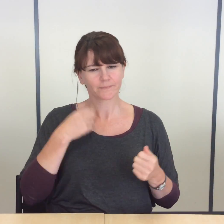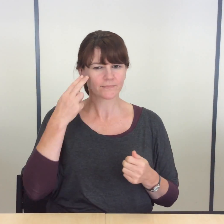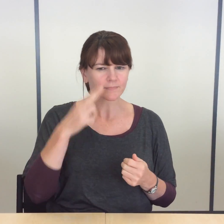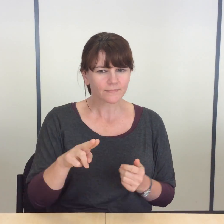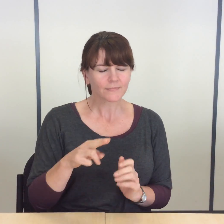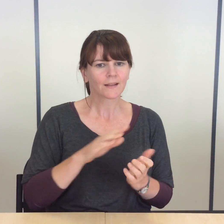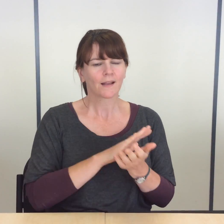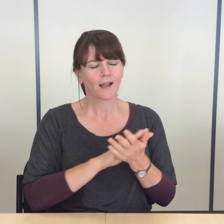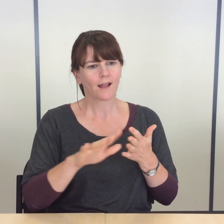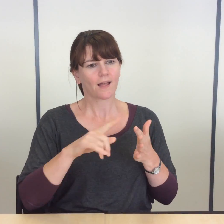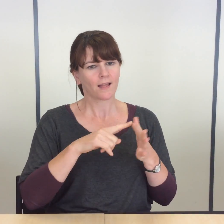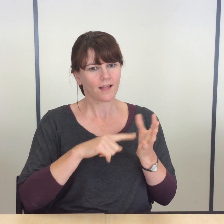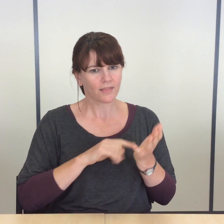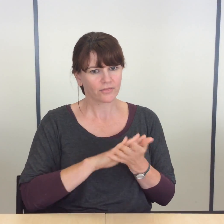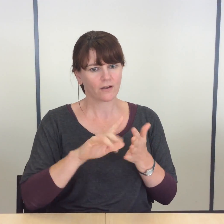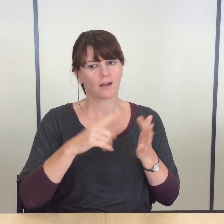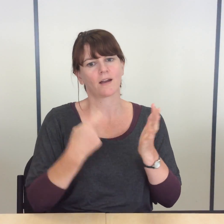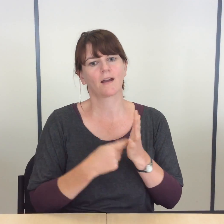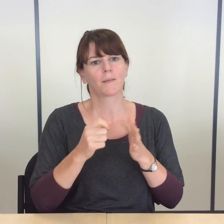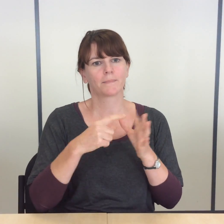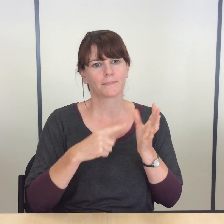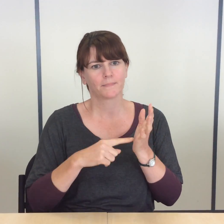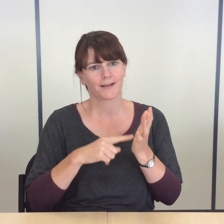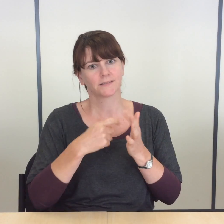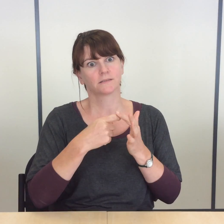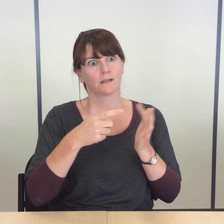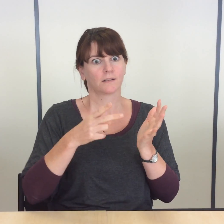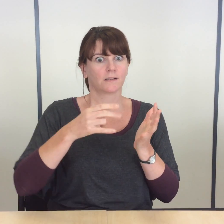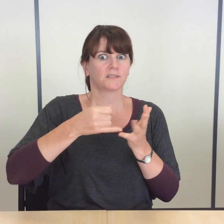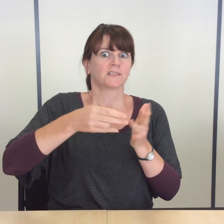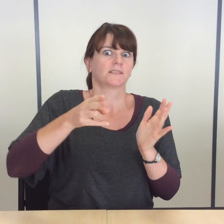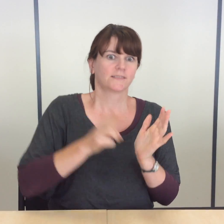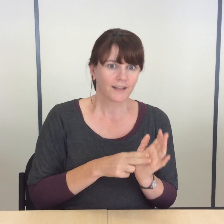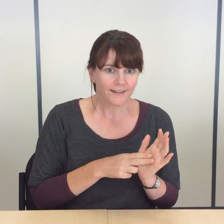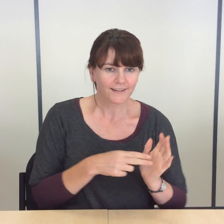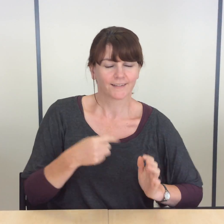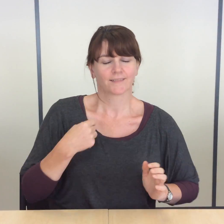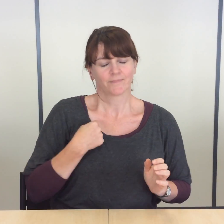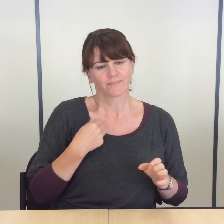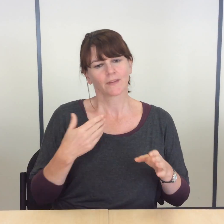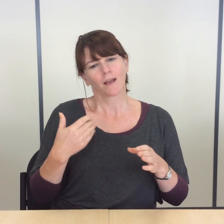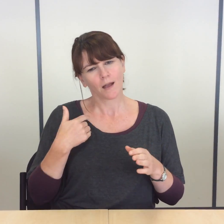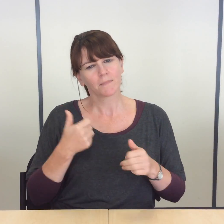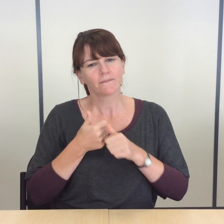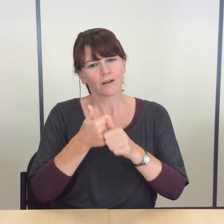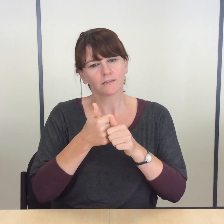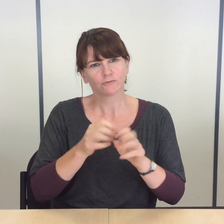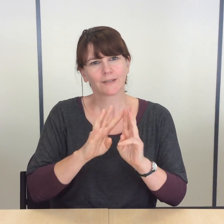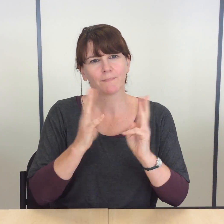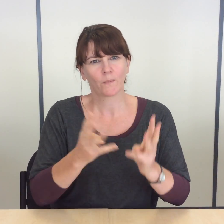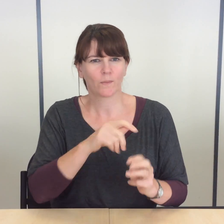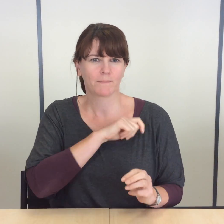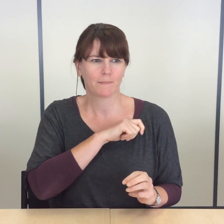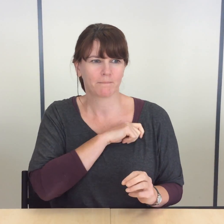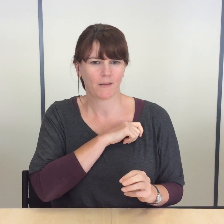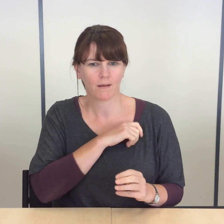Hello, my name is Heather Patterson